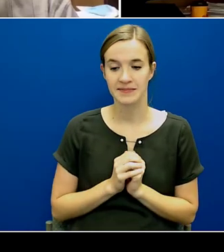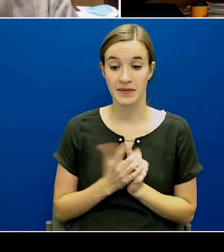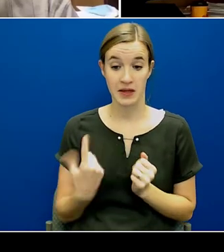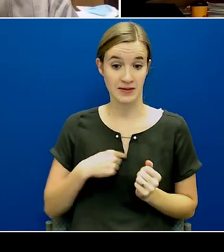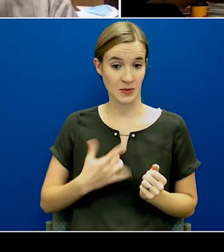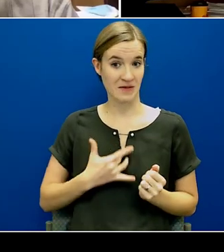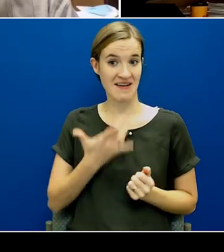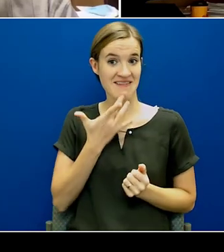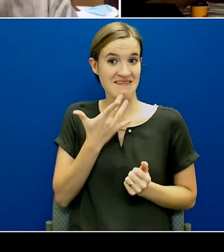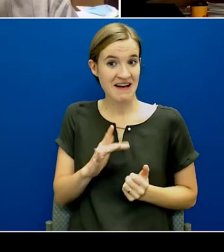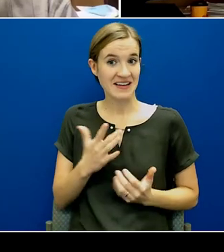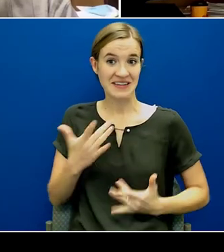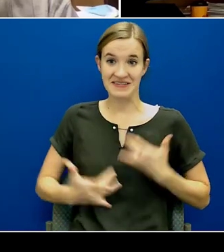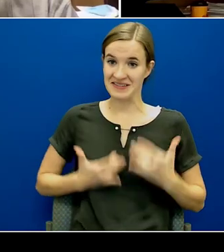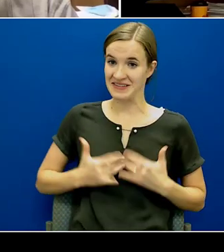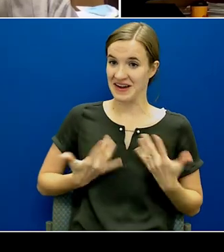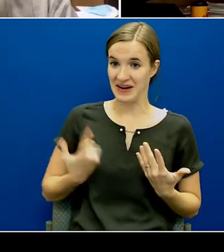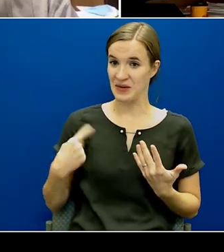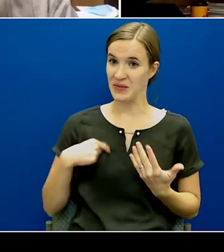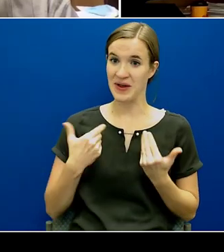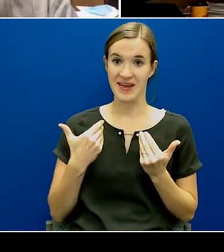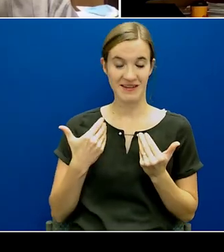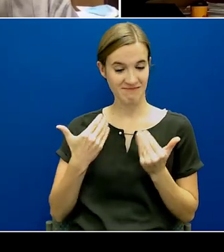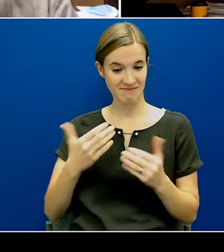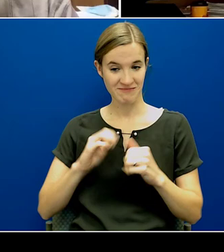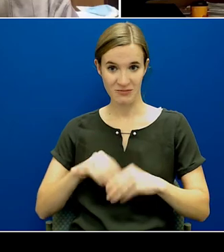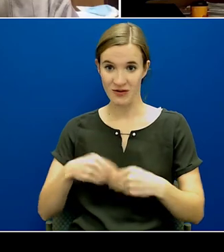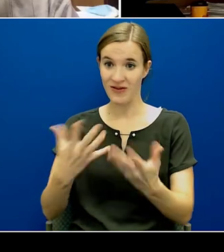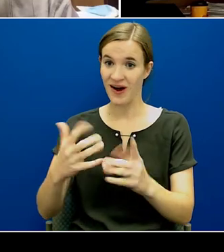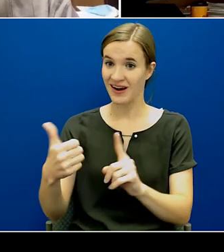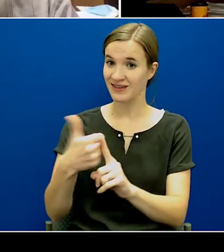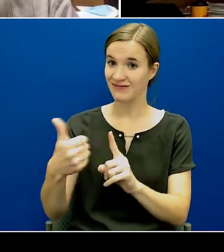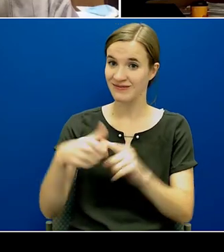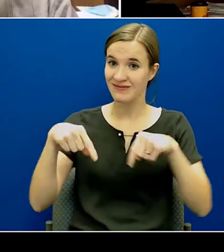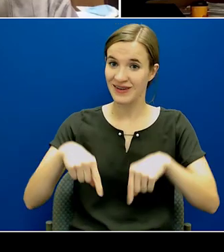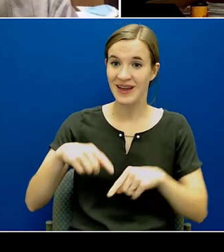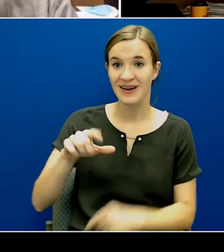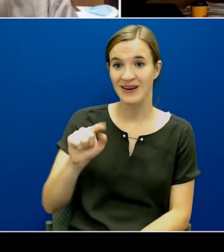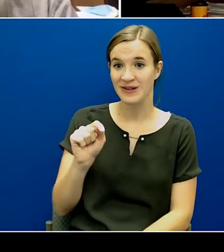Falls and in the Magic Valley. We've been doing it for many years, we have seen